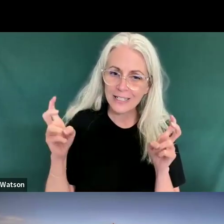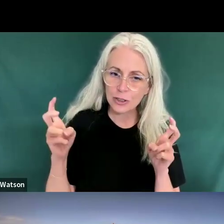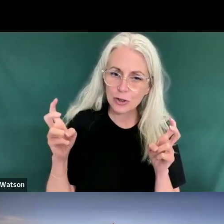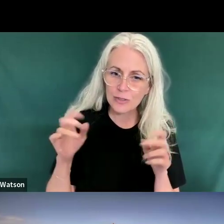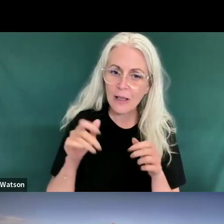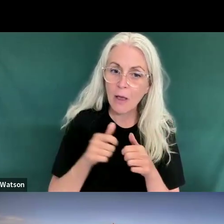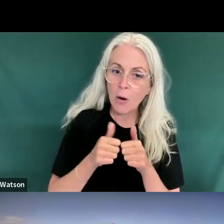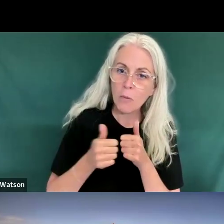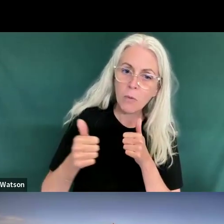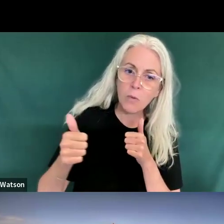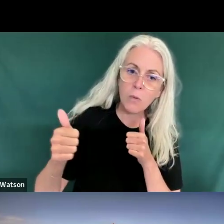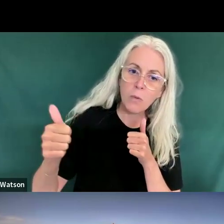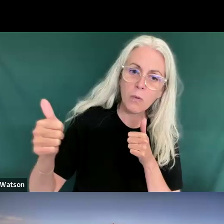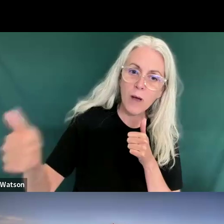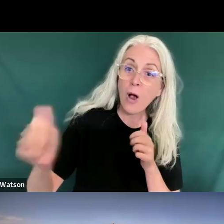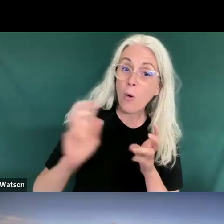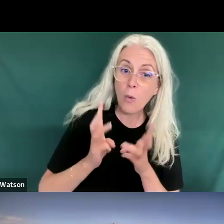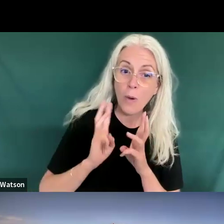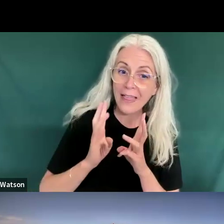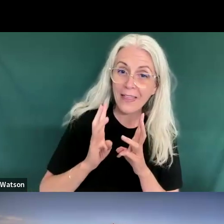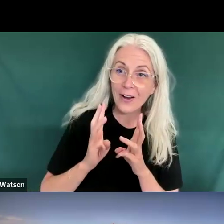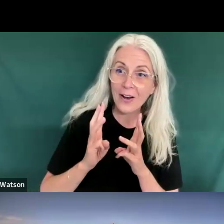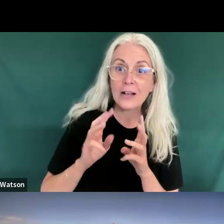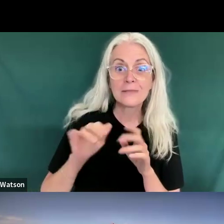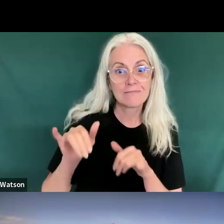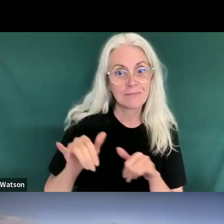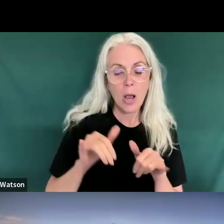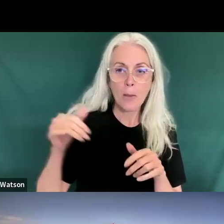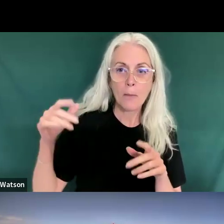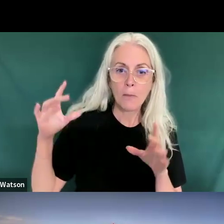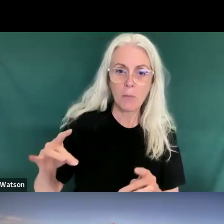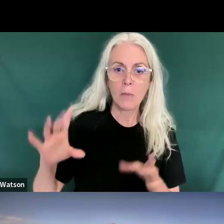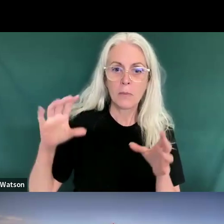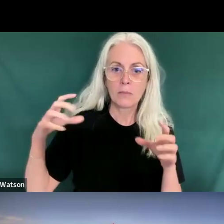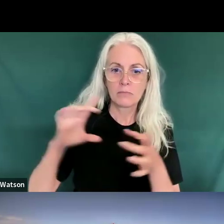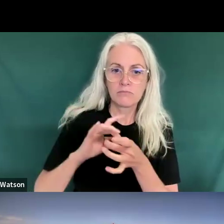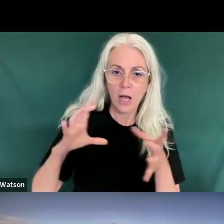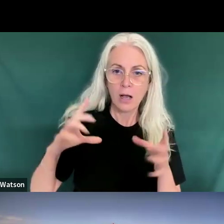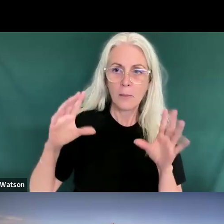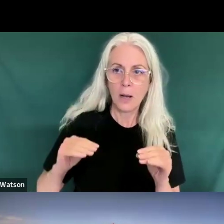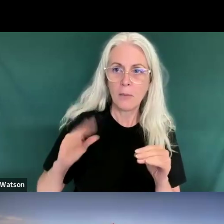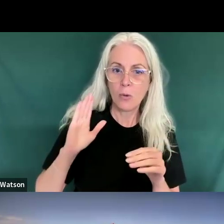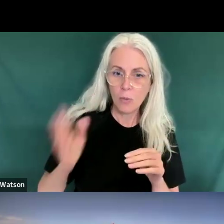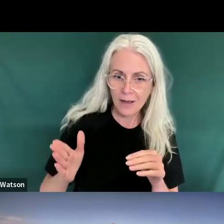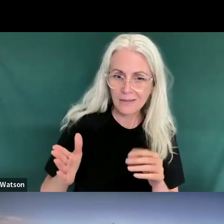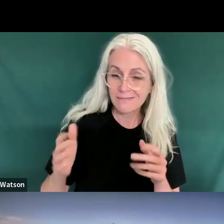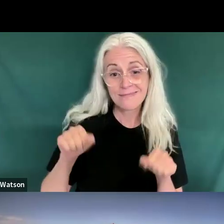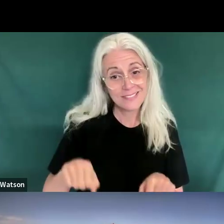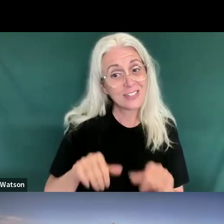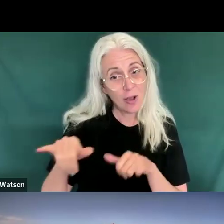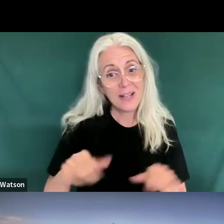areas, when weather comes in, it's not uncommon for Pacific Power to cut power.